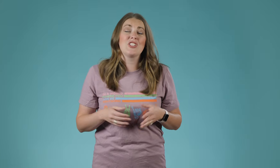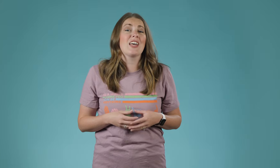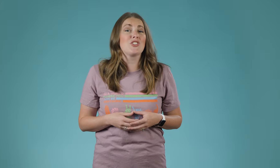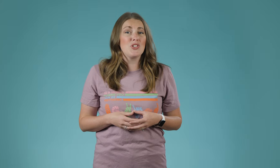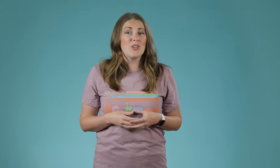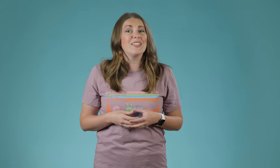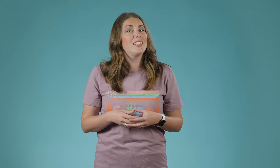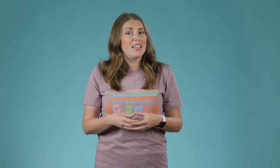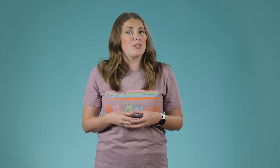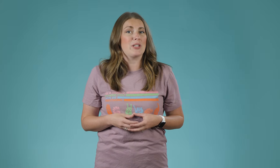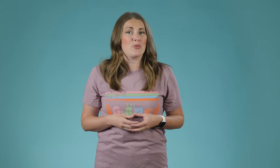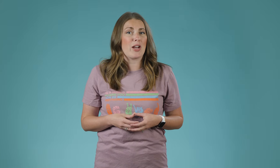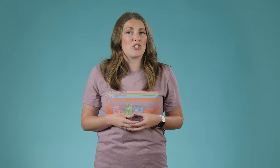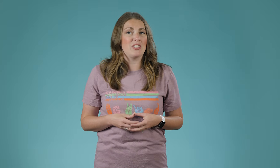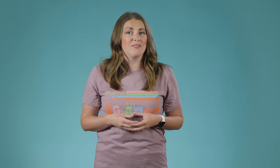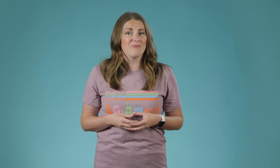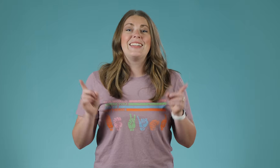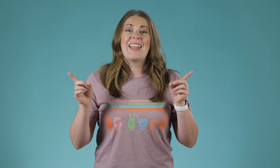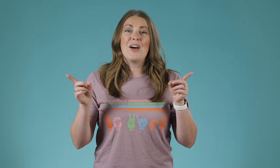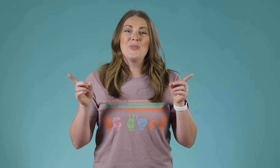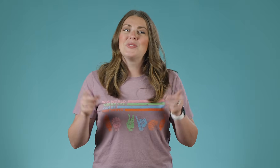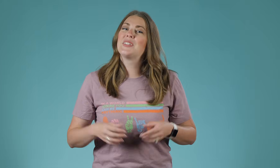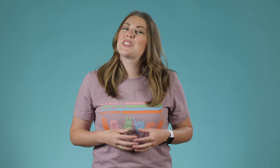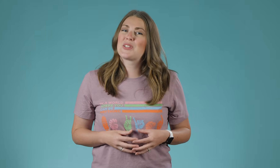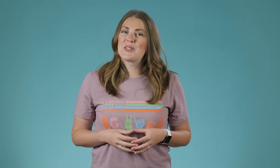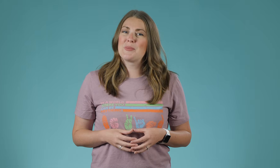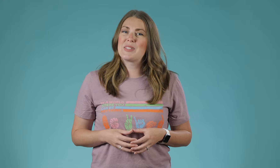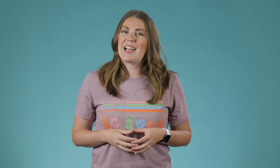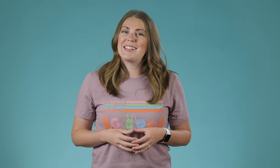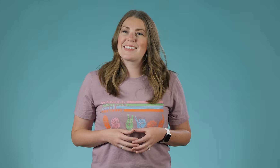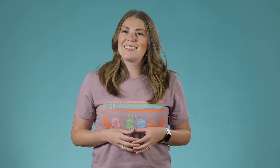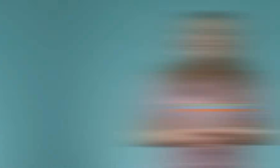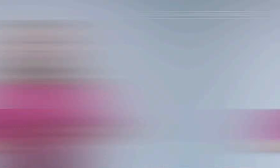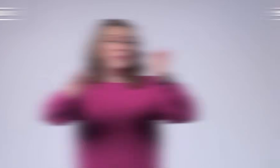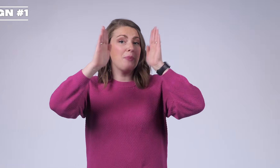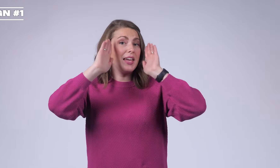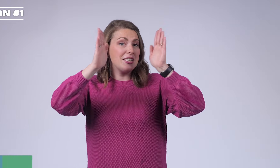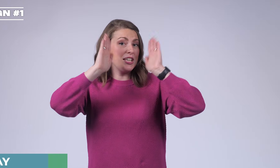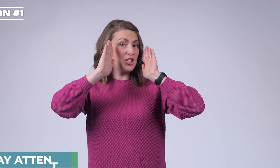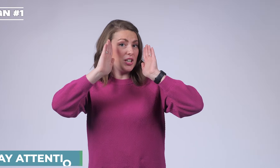to that student needing redirection. Now let's learn some signs. Pay attention,